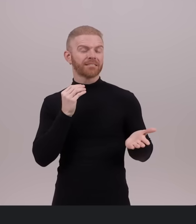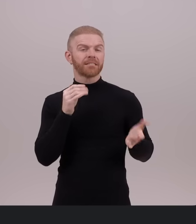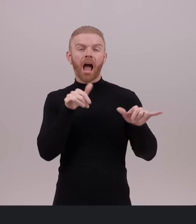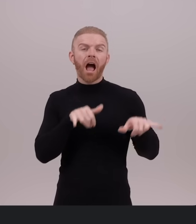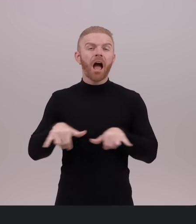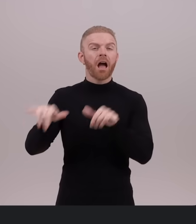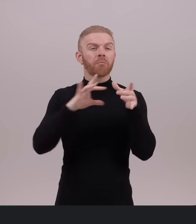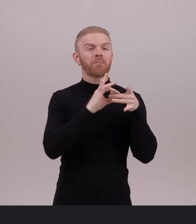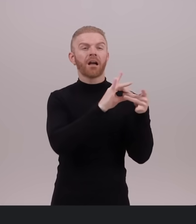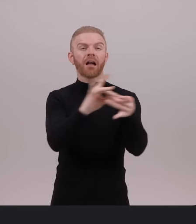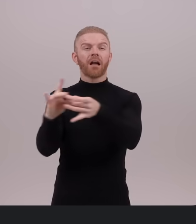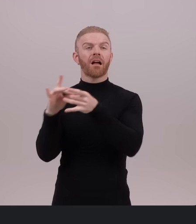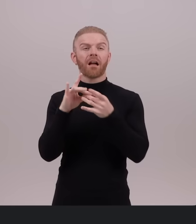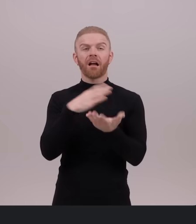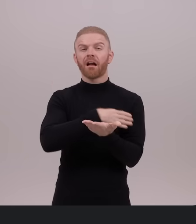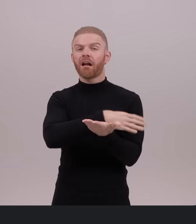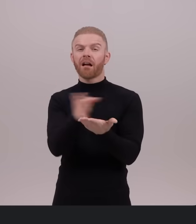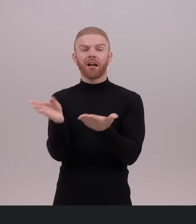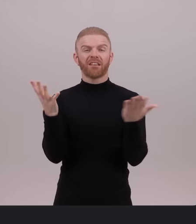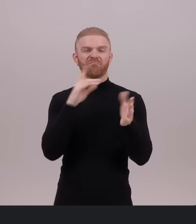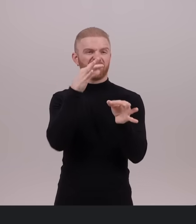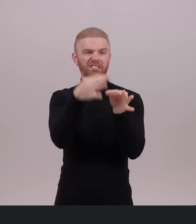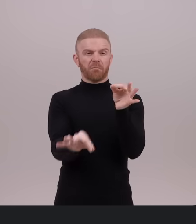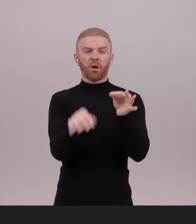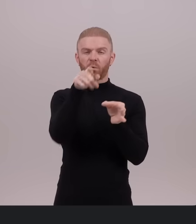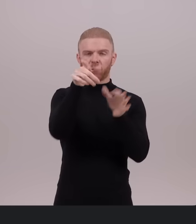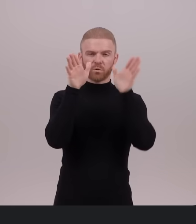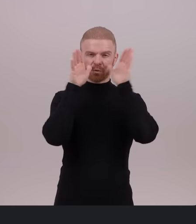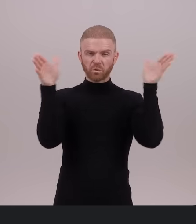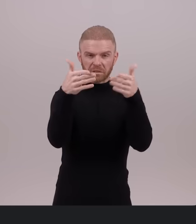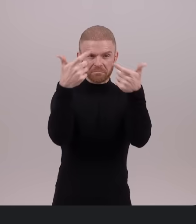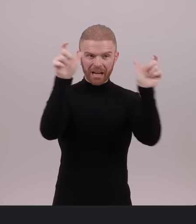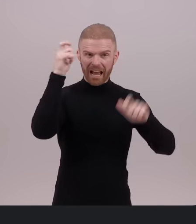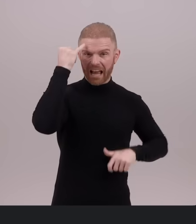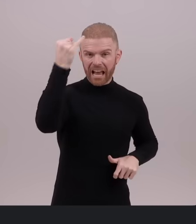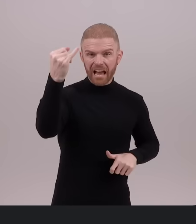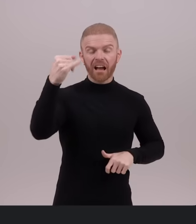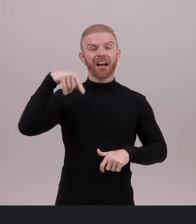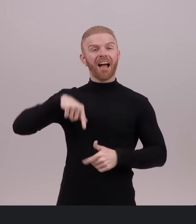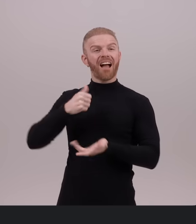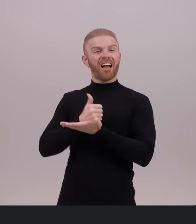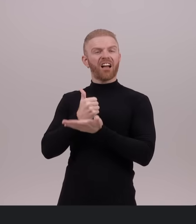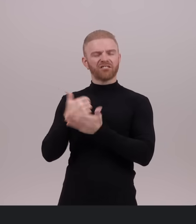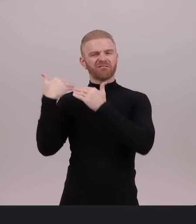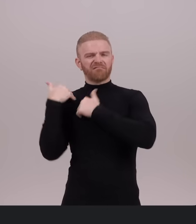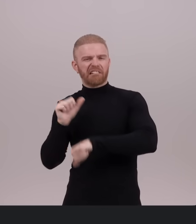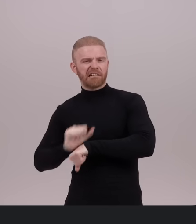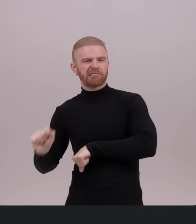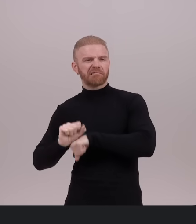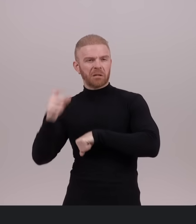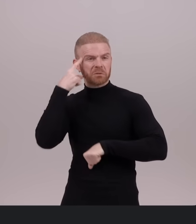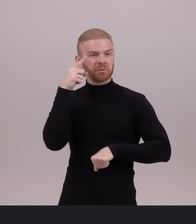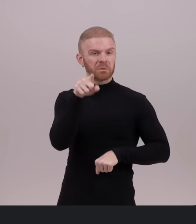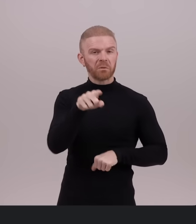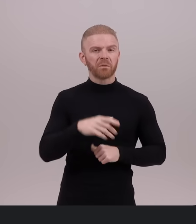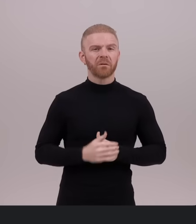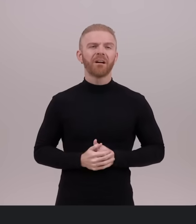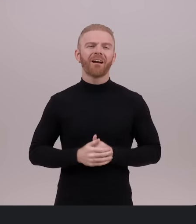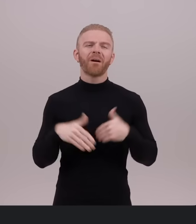is simple: You focus on the big idea and the agents can do the heavy lifting. And it's never been a better time to build.